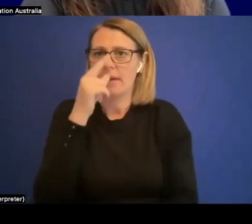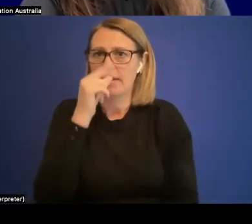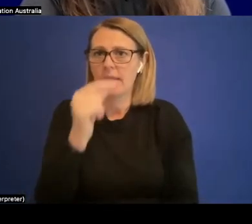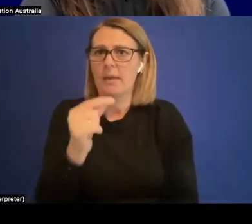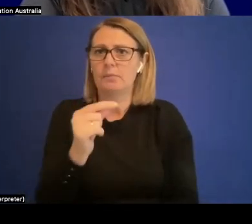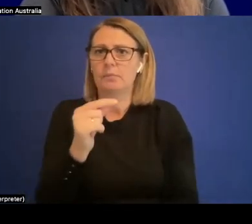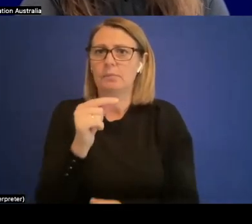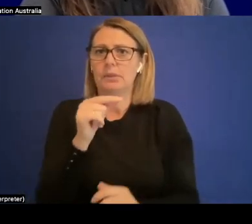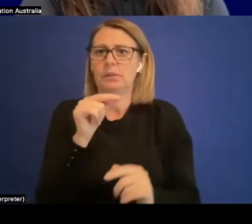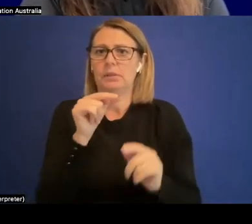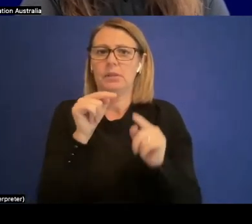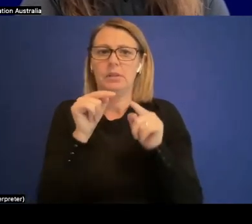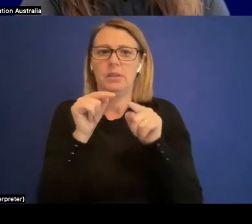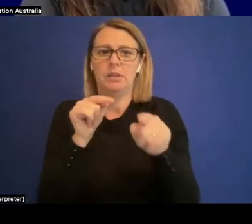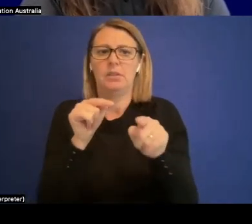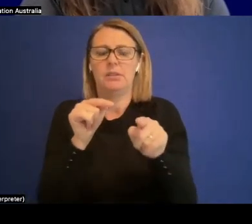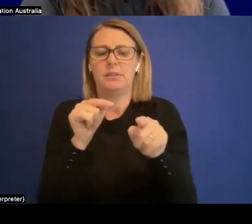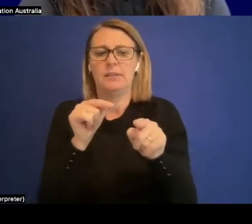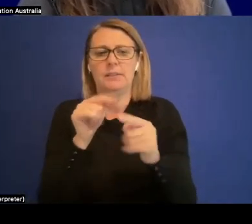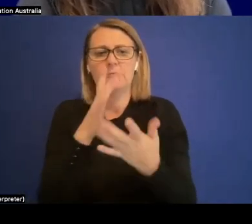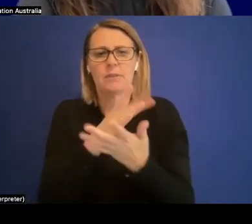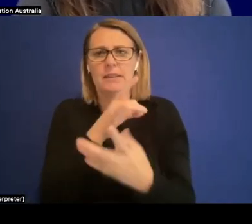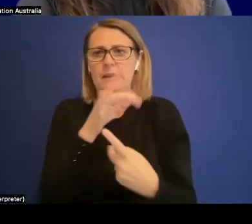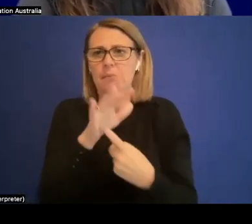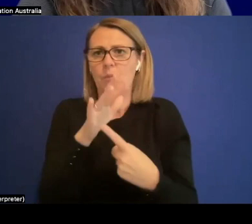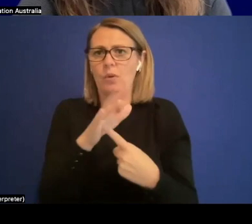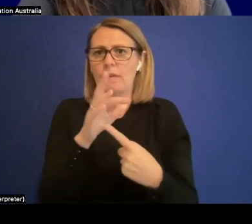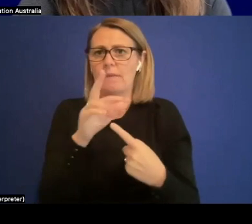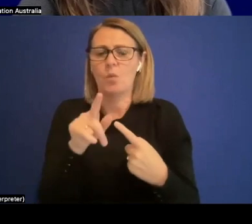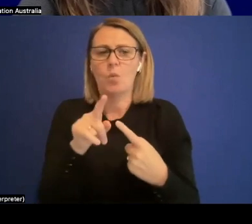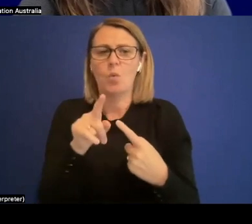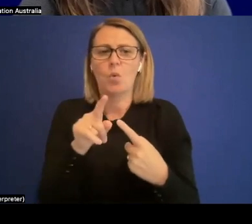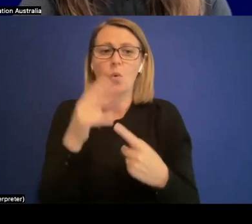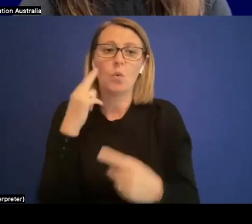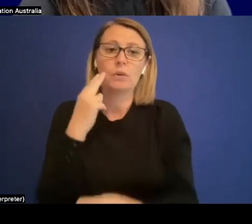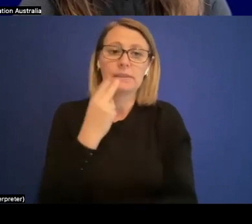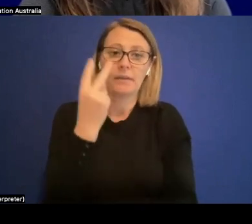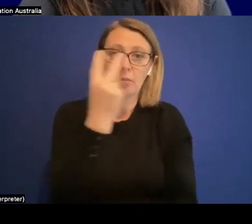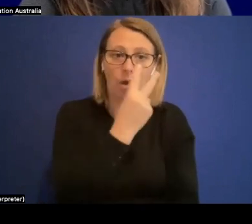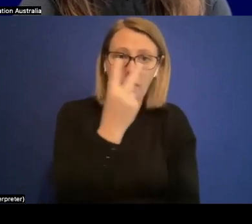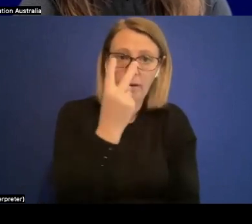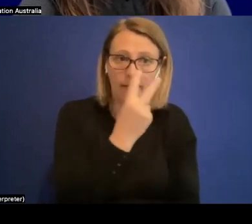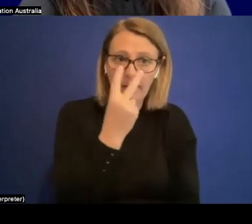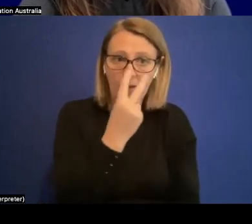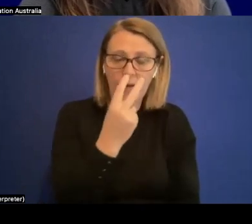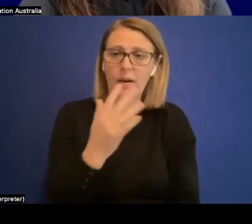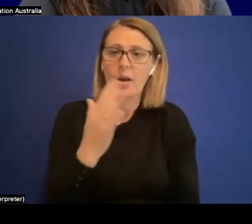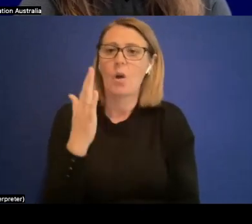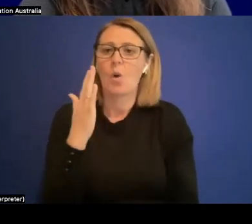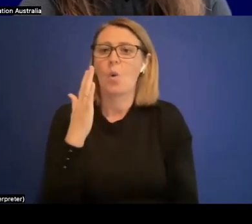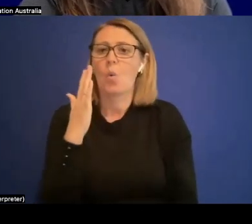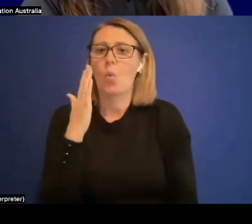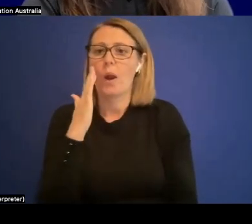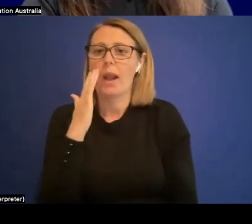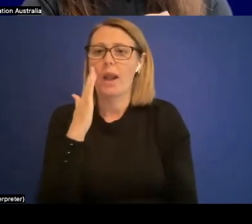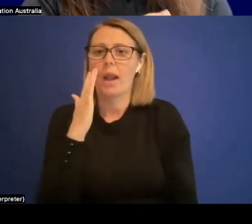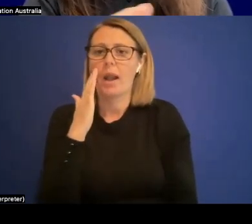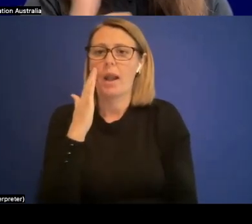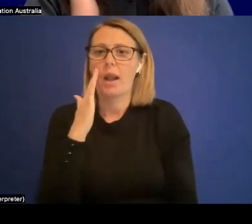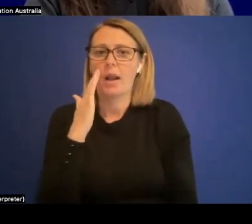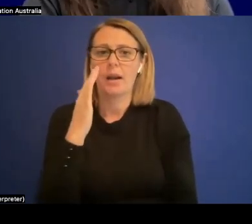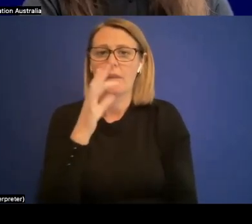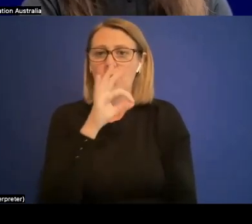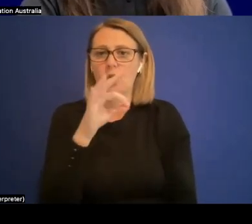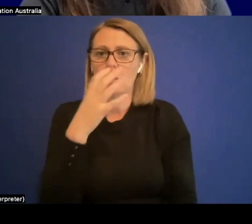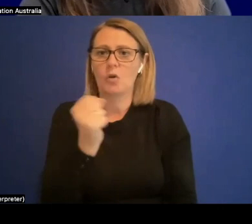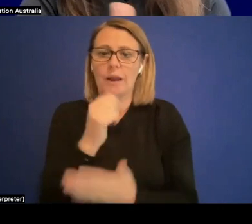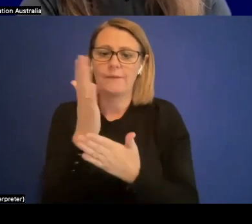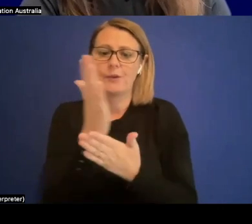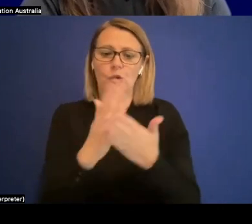particularly in deafblindness where there is a lack of shared communication options,